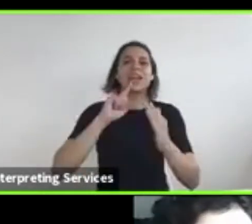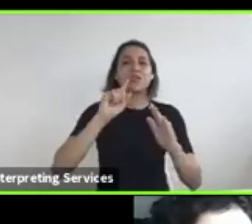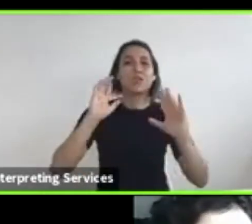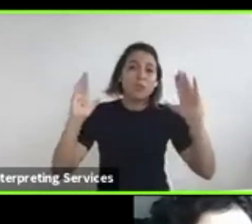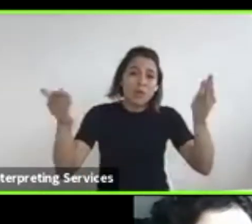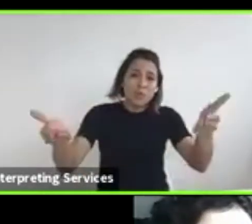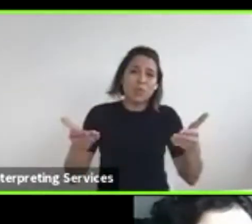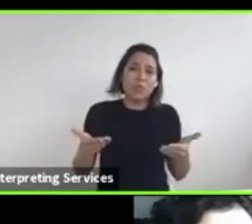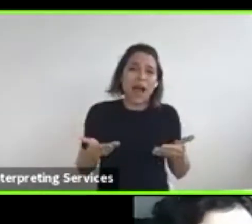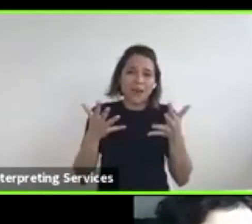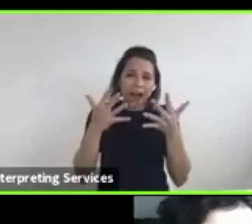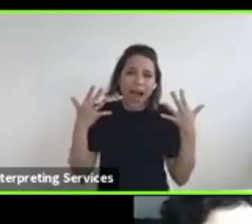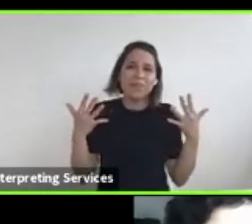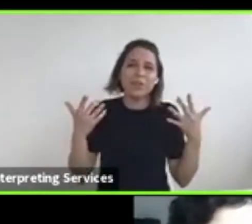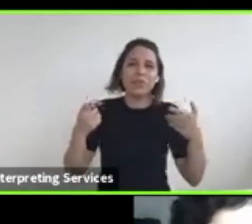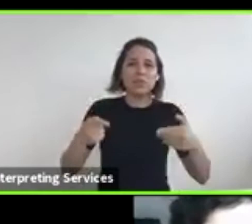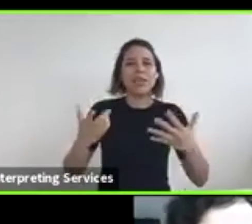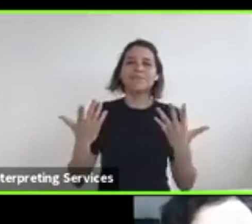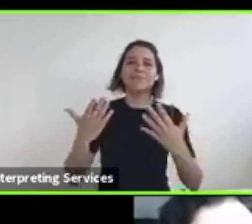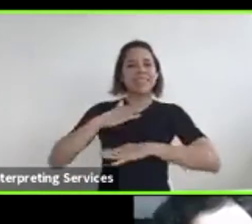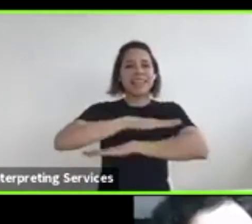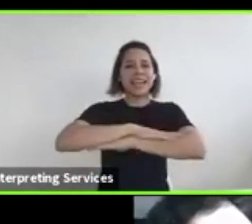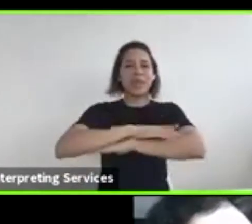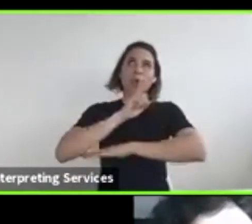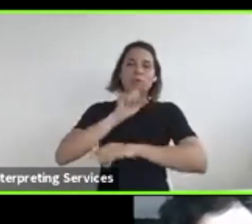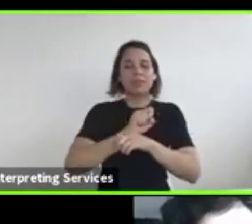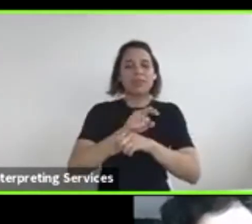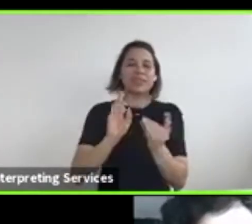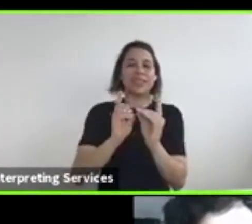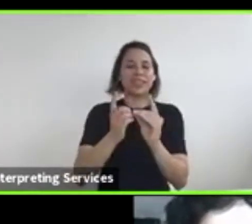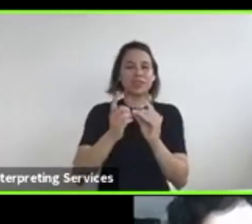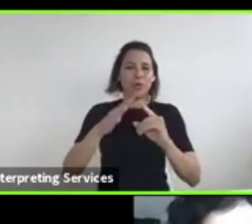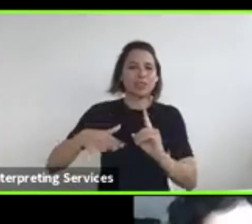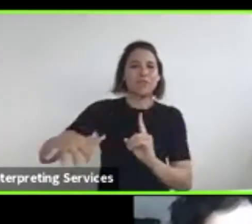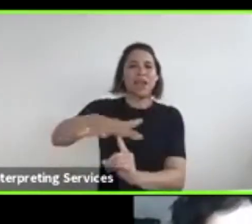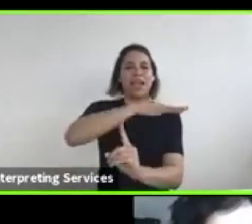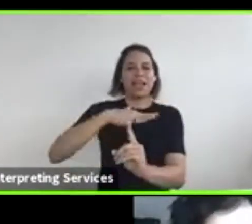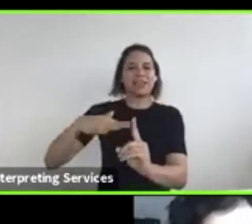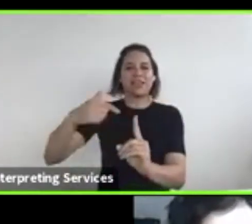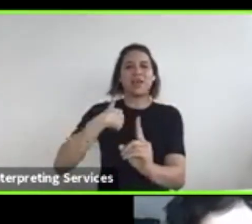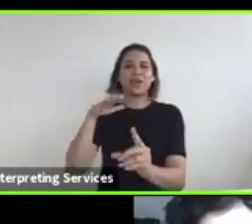TABLE OR THIS DIGITAL SPACE THAT WE ARE IN. (EMILY): THANK YOU, ALL,